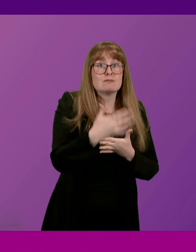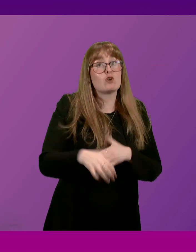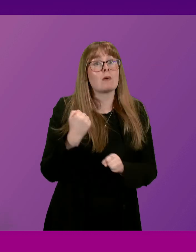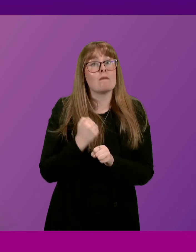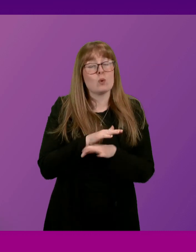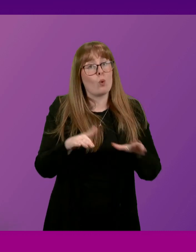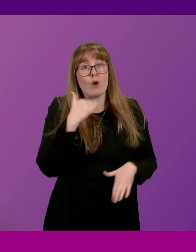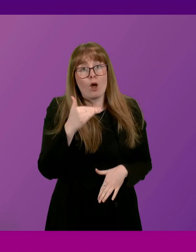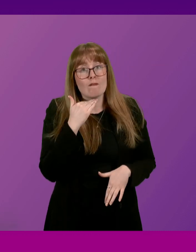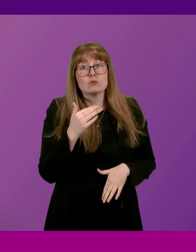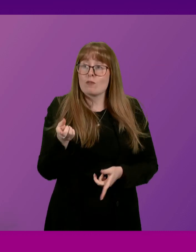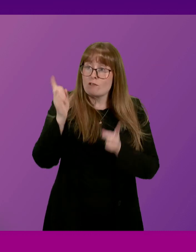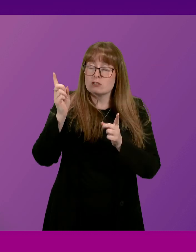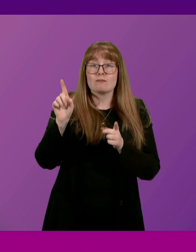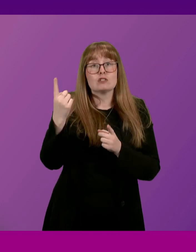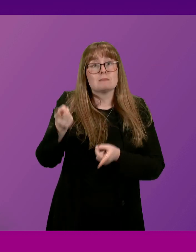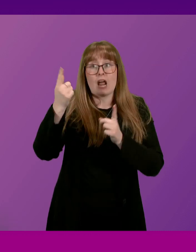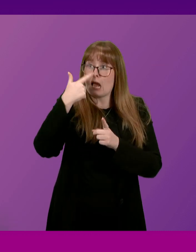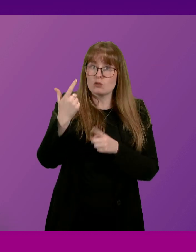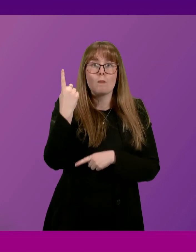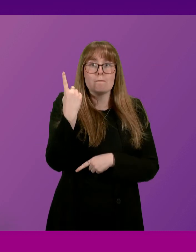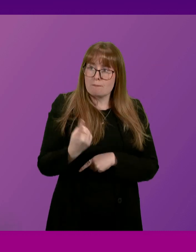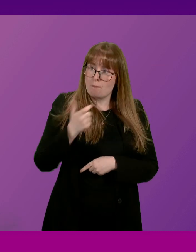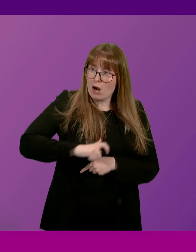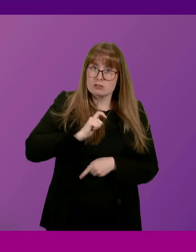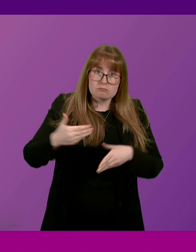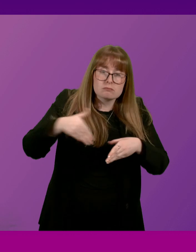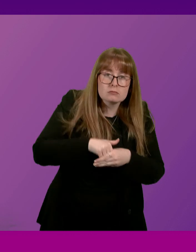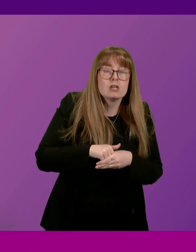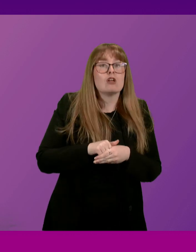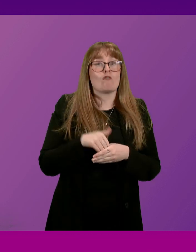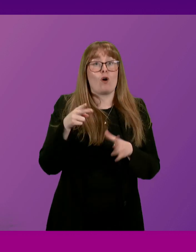the First Minister personally step in to address his Government’s abandonment of NHS Grampian and